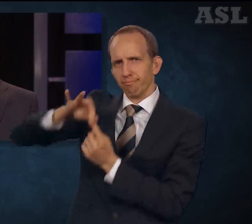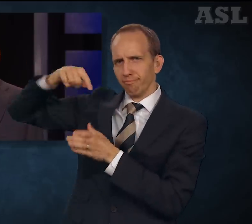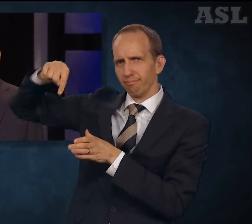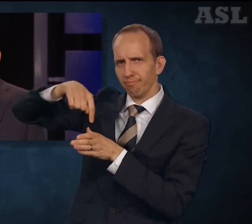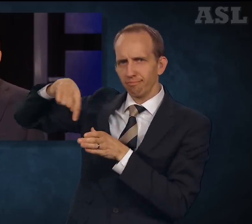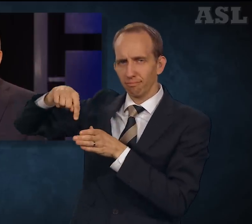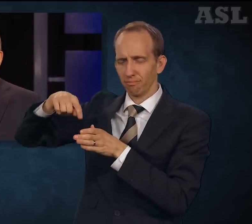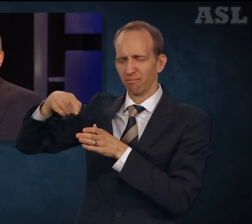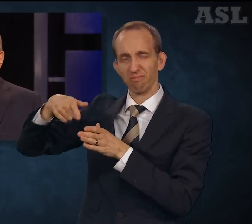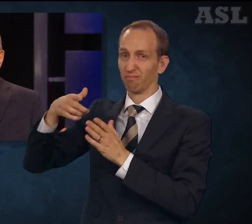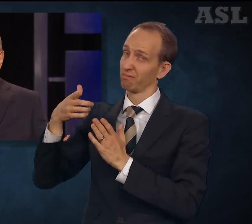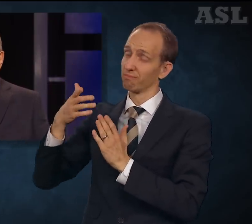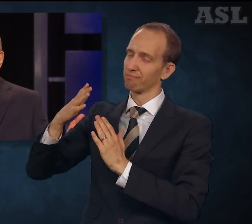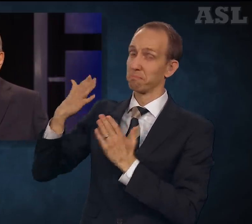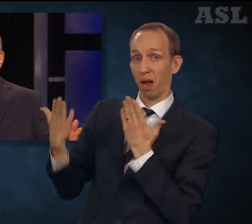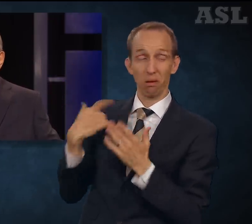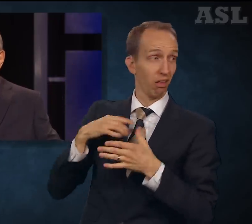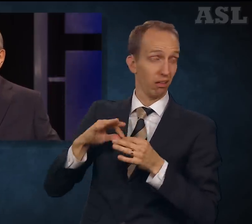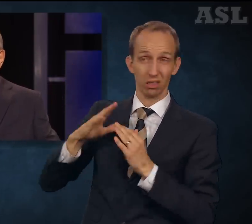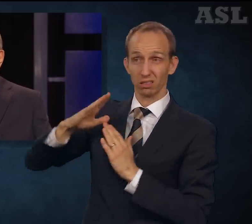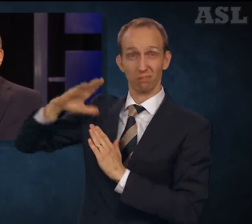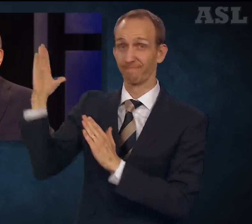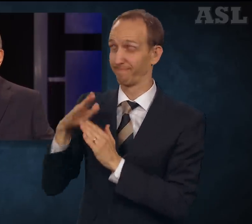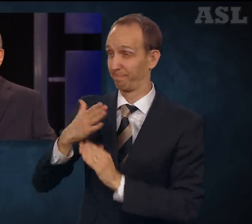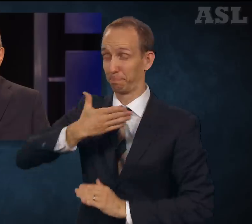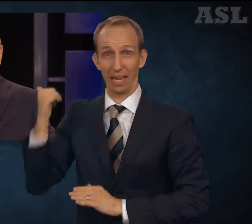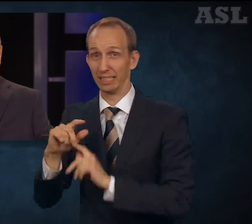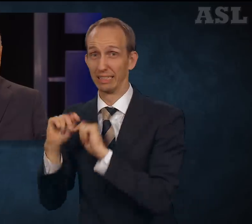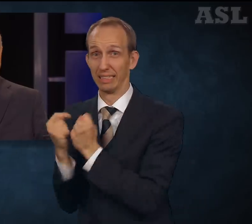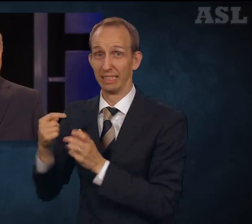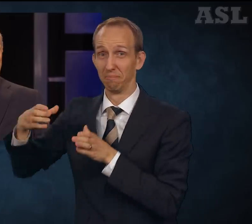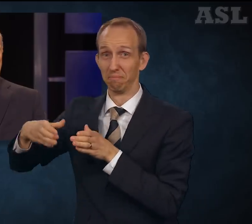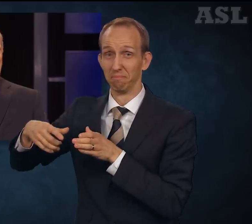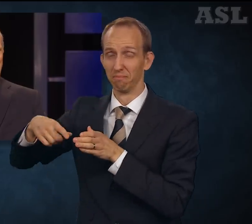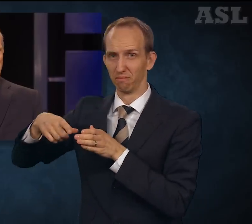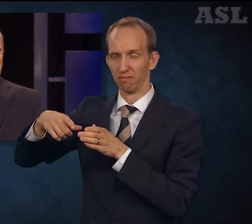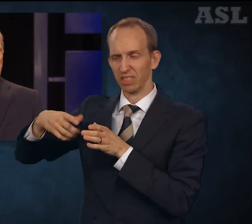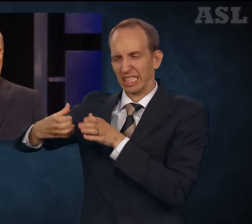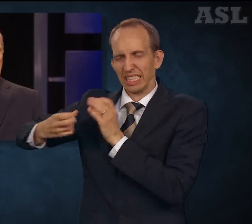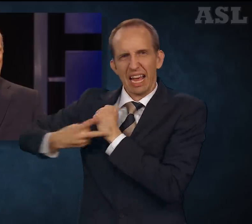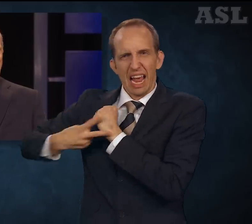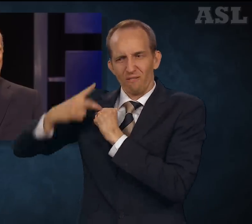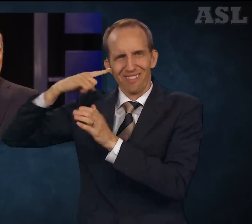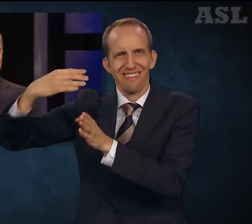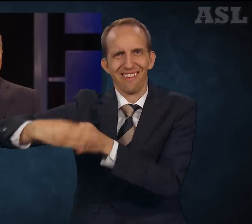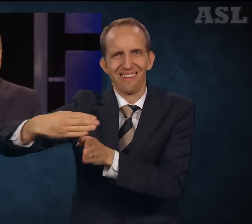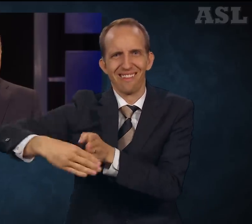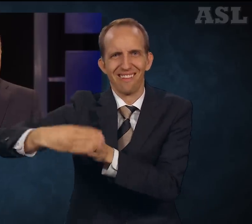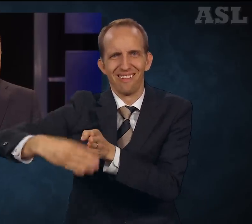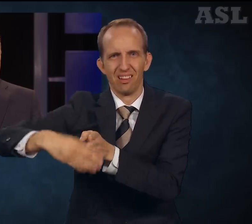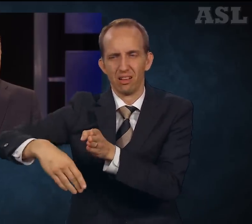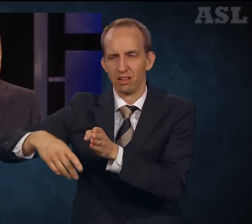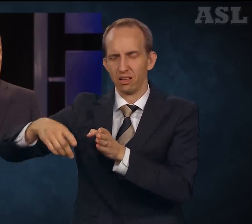NOBLE SPIRITS--PERHAPS, I